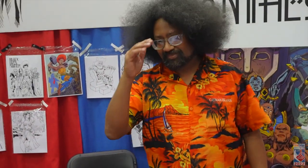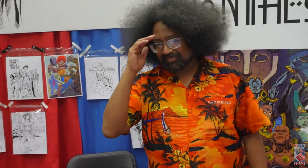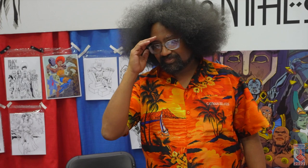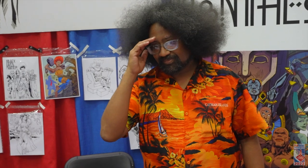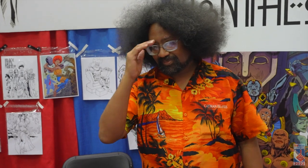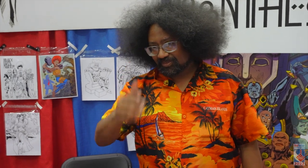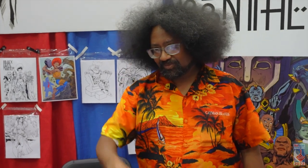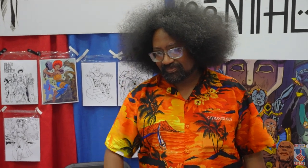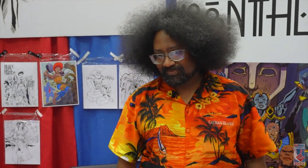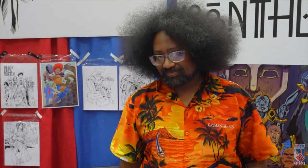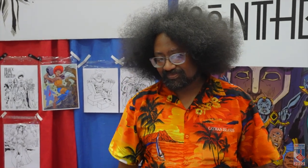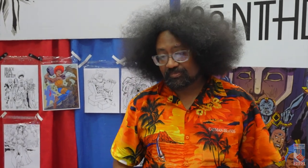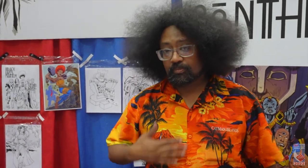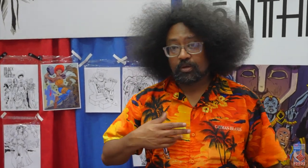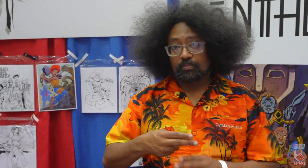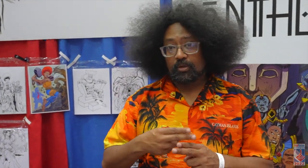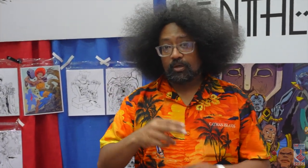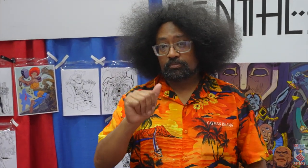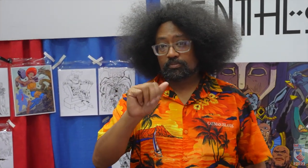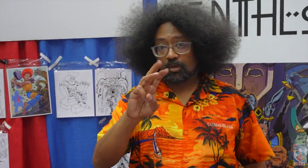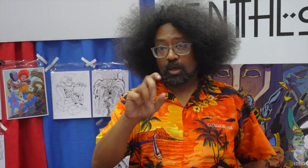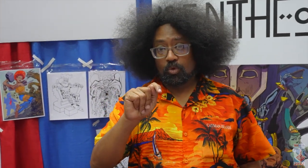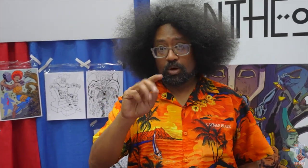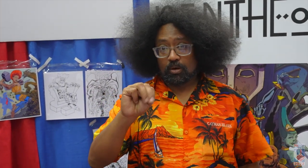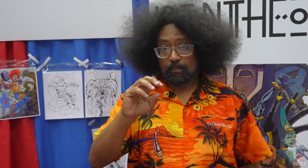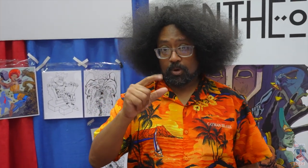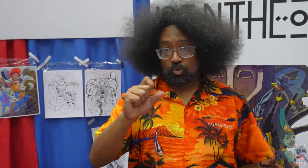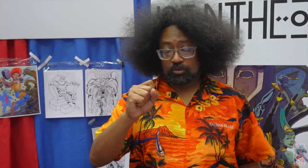My name is Awet Moges.